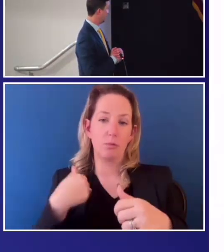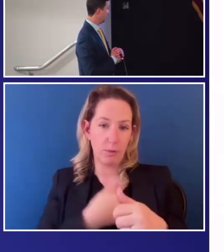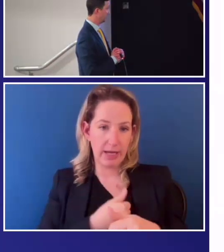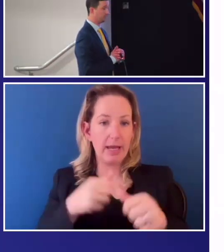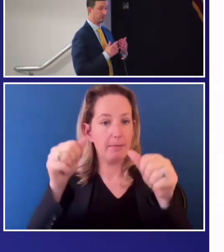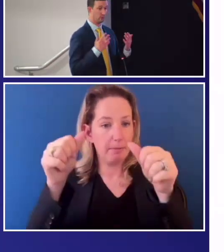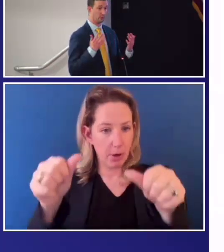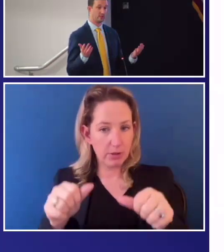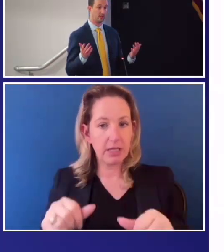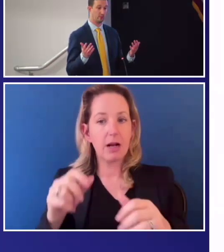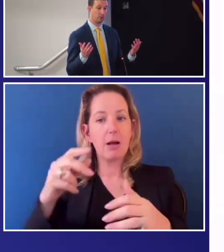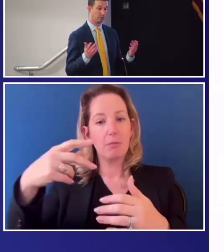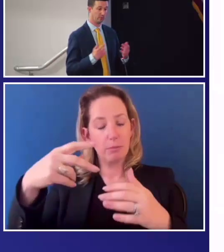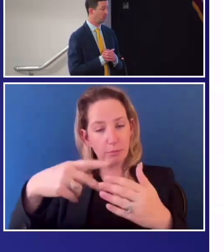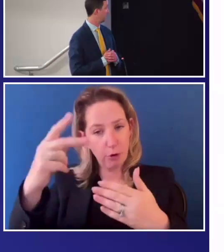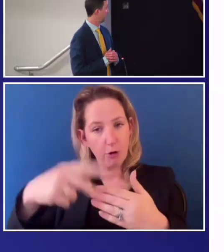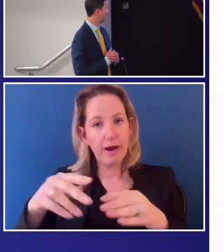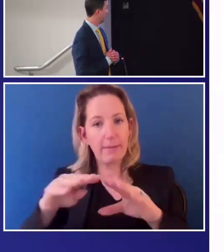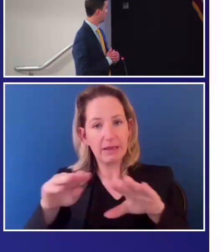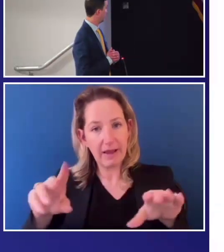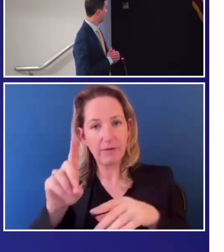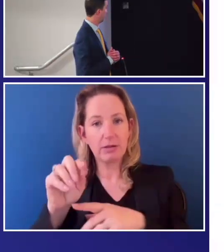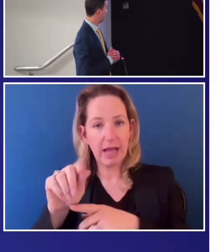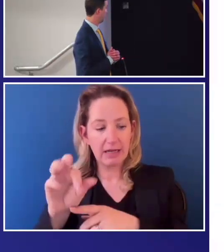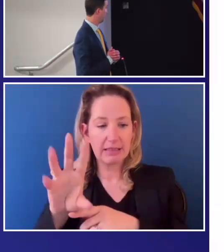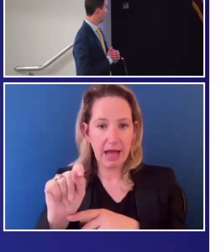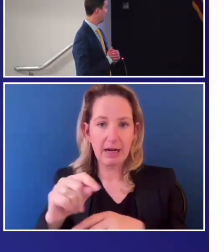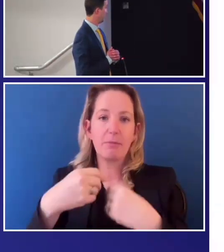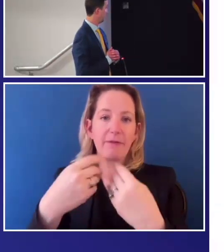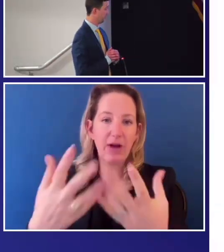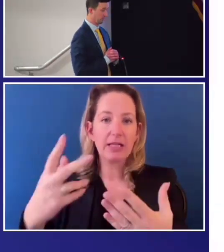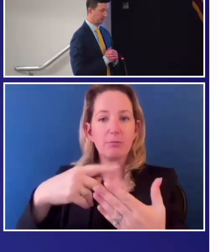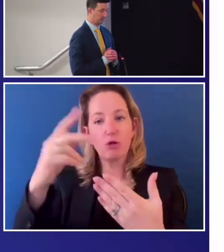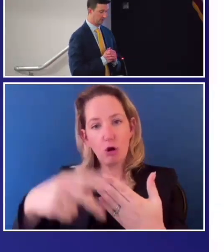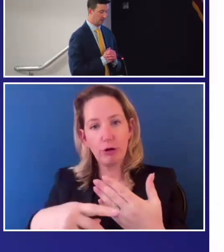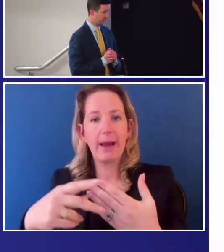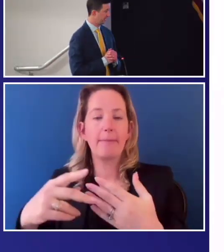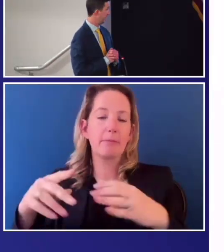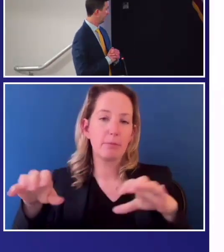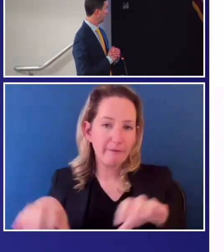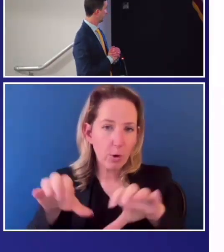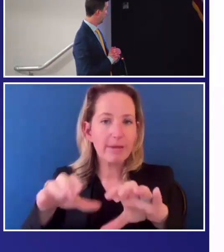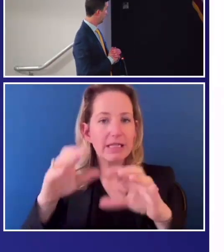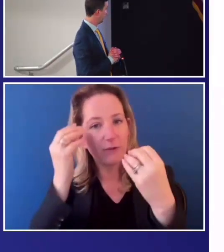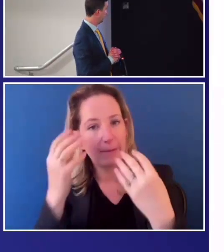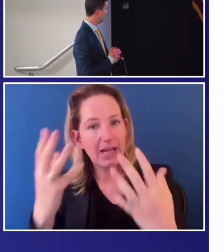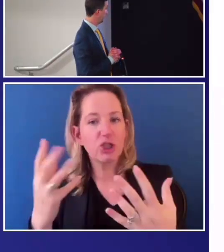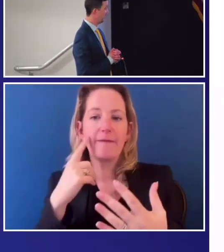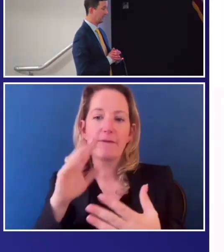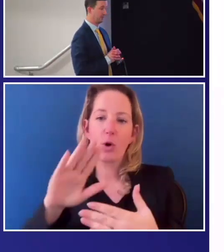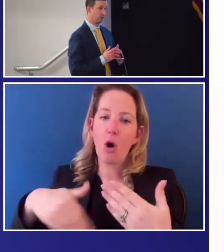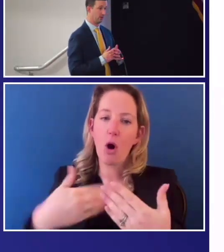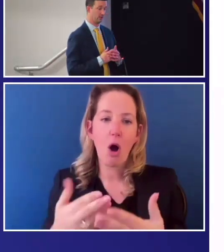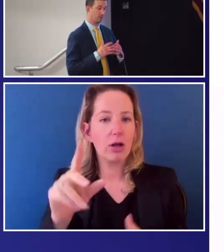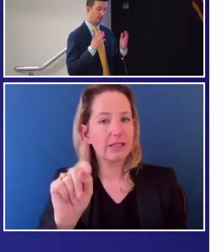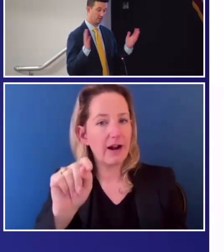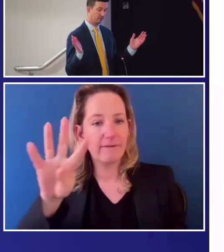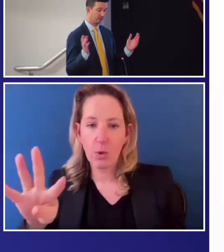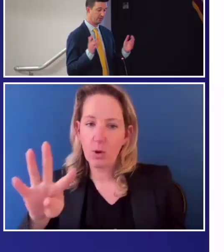includes performance -- program performance information for nearly all Title IV programs offered at US colleges. It draws on a bunch of different